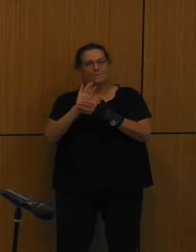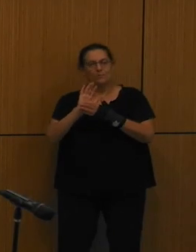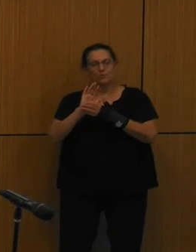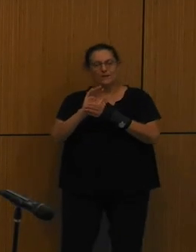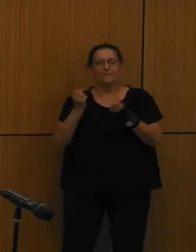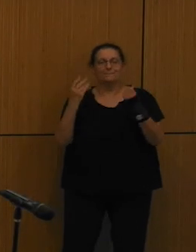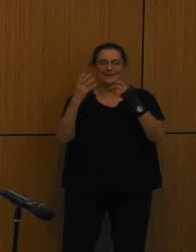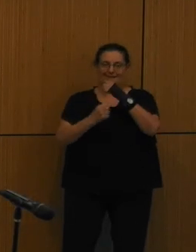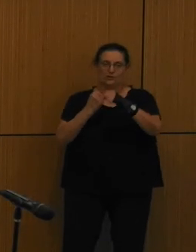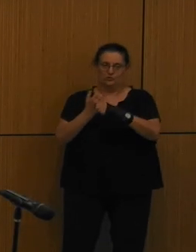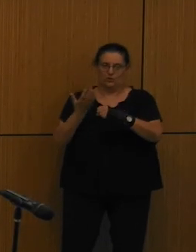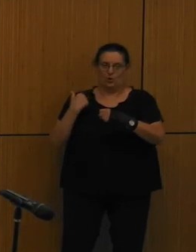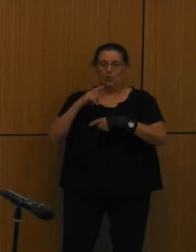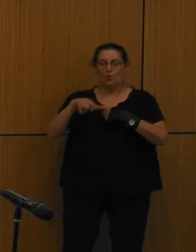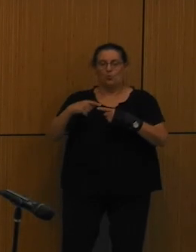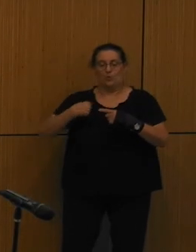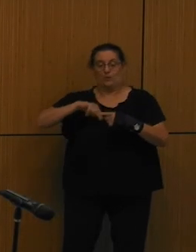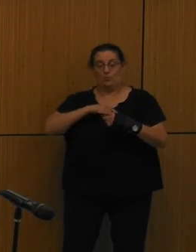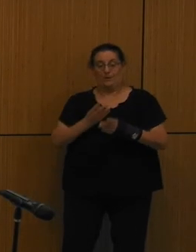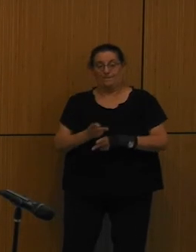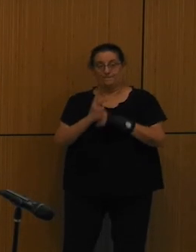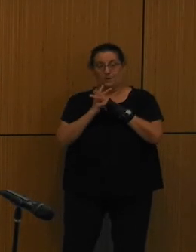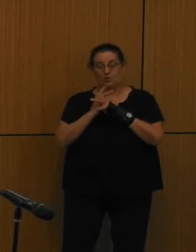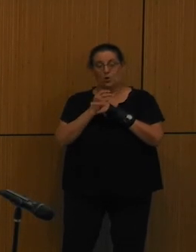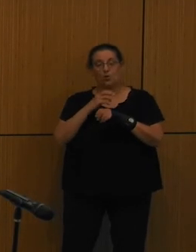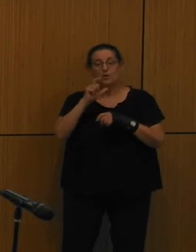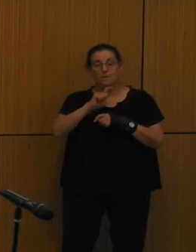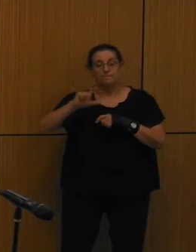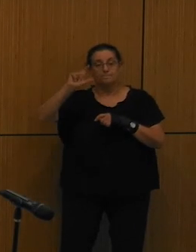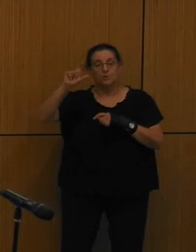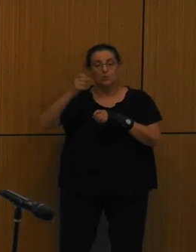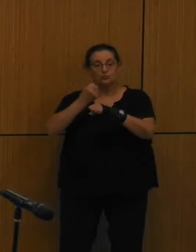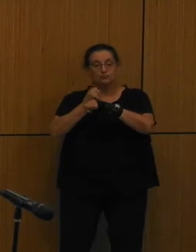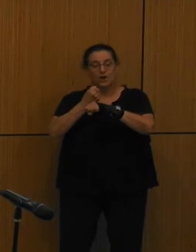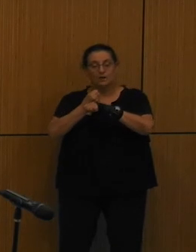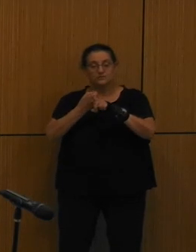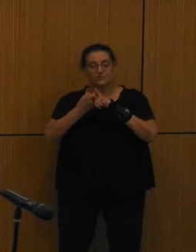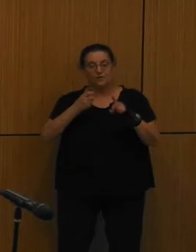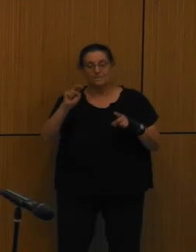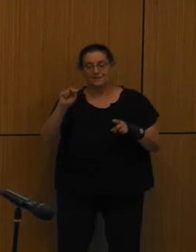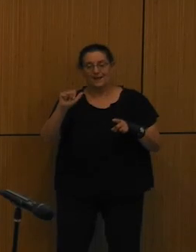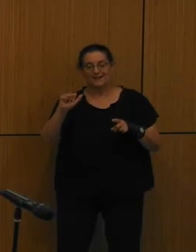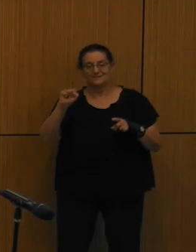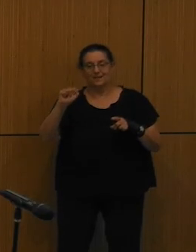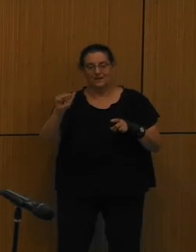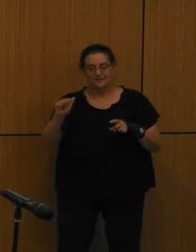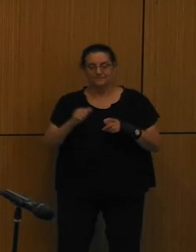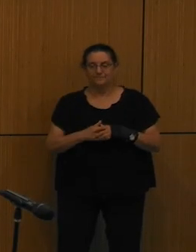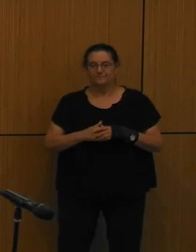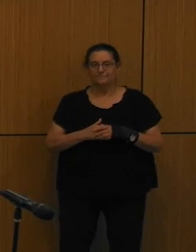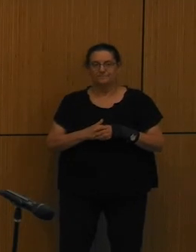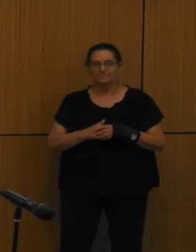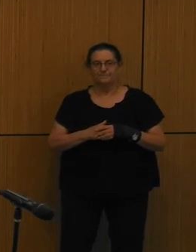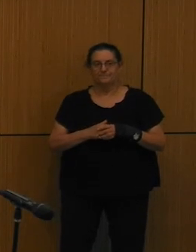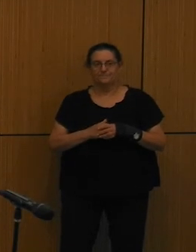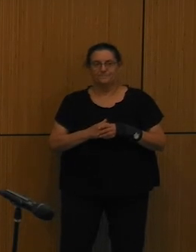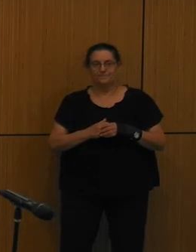when we borrowed, Apollo moon rock specimens from NASA. And, yeah, this will work.